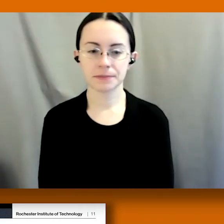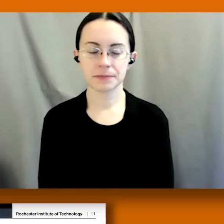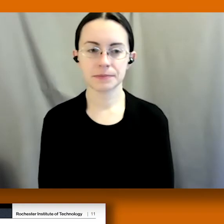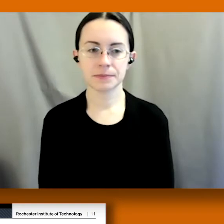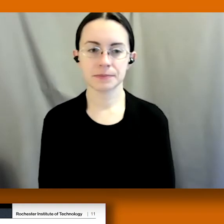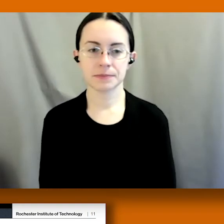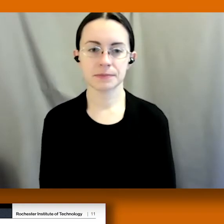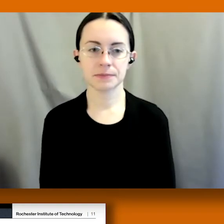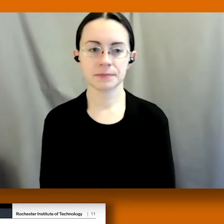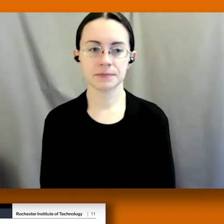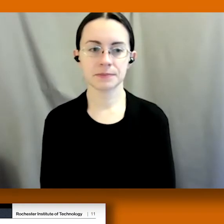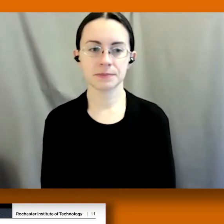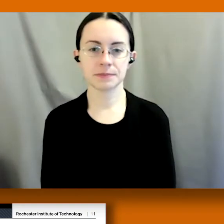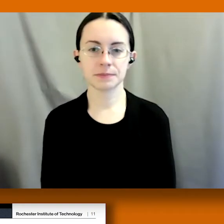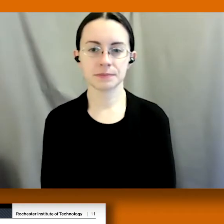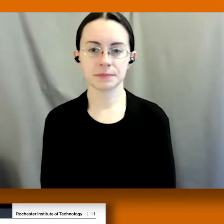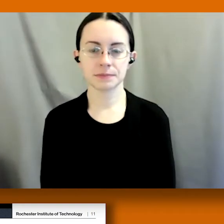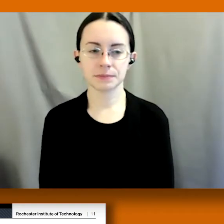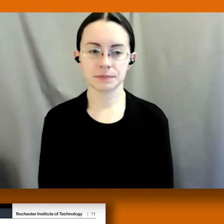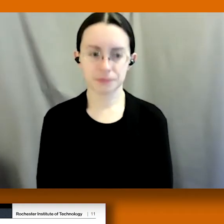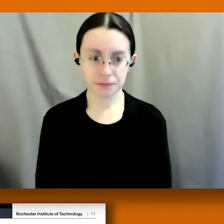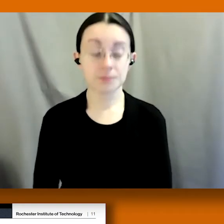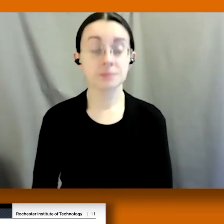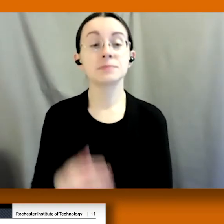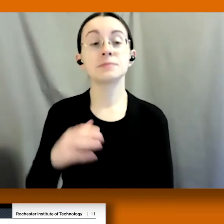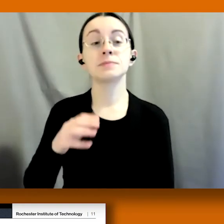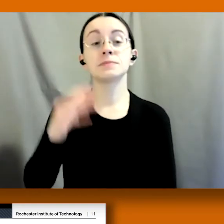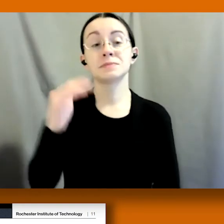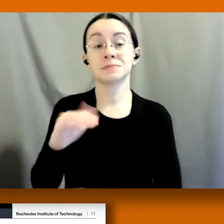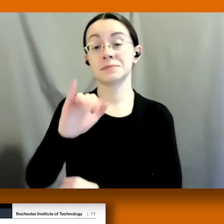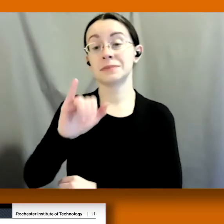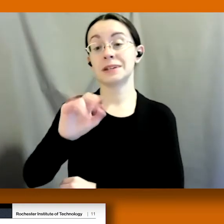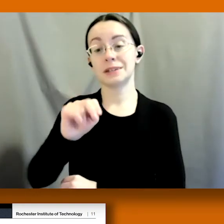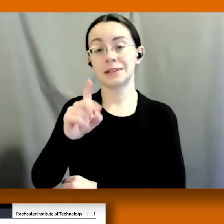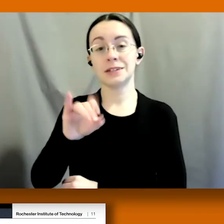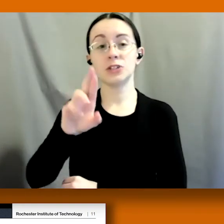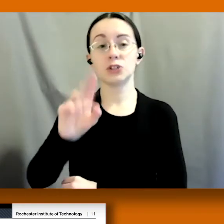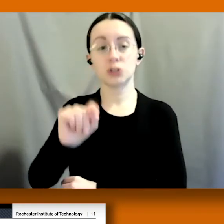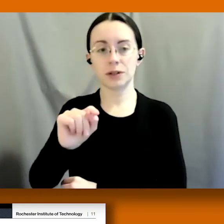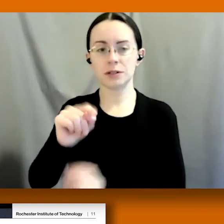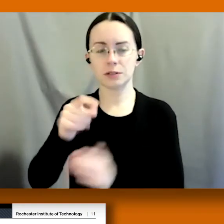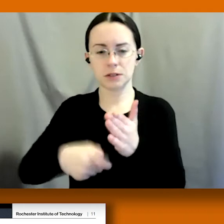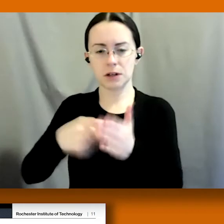Um, and indirect costs are not applied to participant support costs.